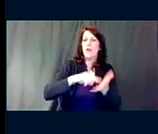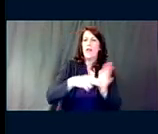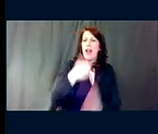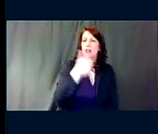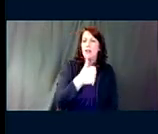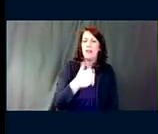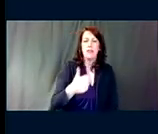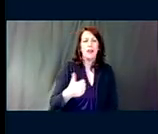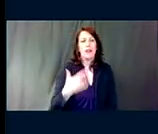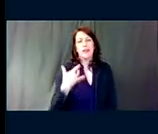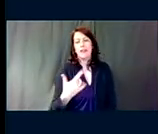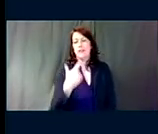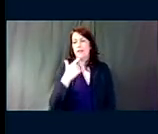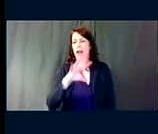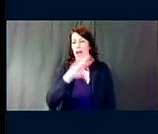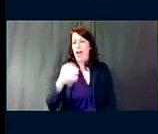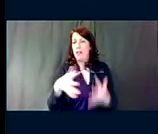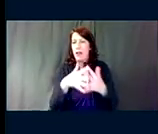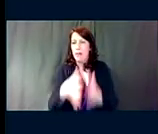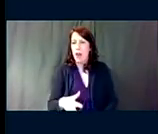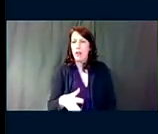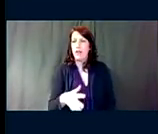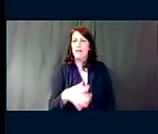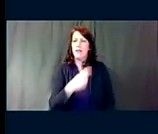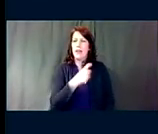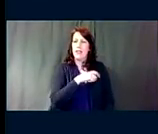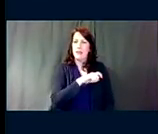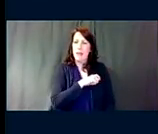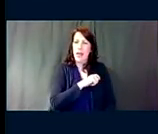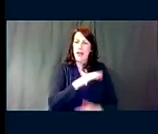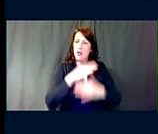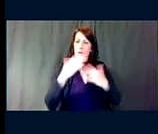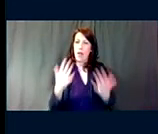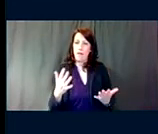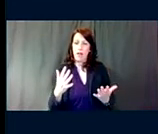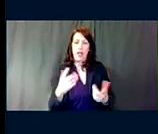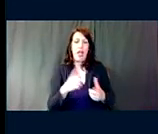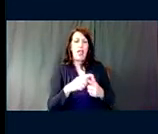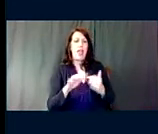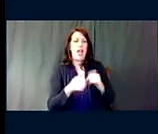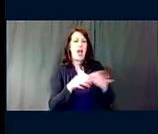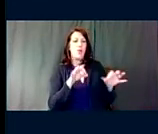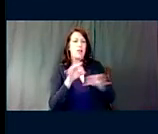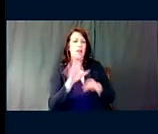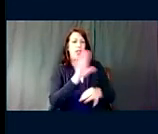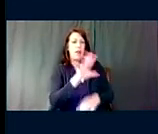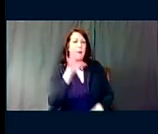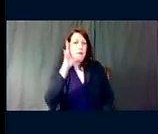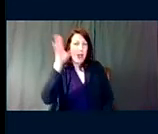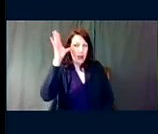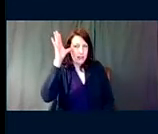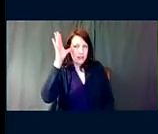IN MANY CASES THEY WILL SAY AFRICAN AMERICAN, OR HISPANIC, OR WHATEVER. BUT THEN ASK HOW THEY WOULD